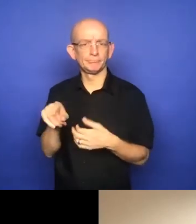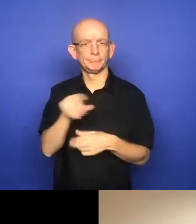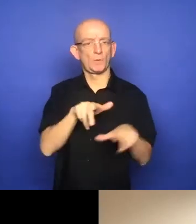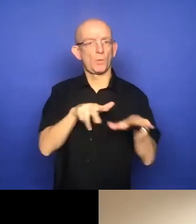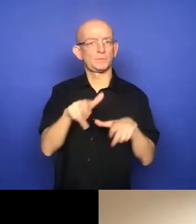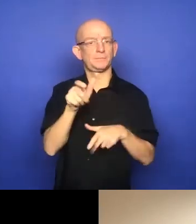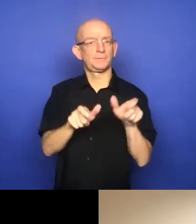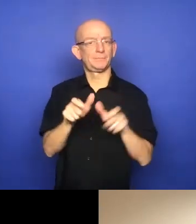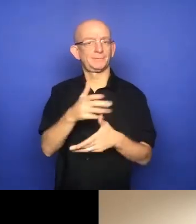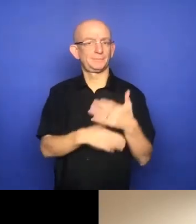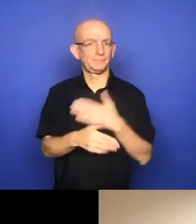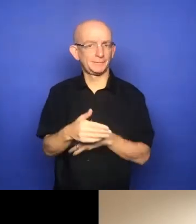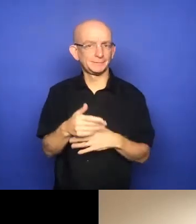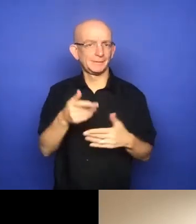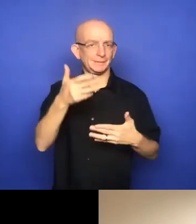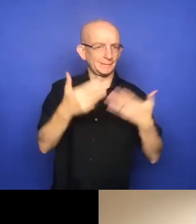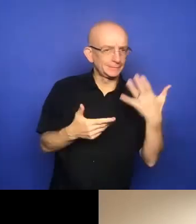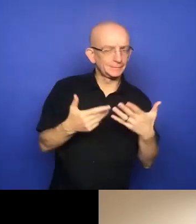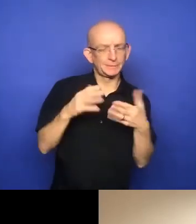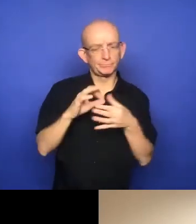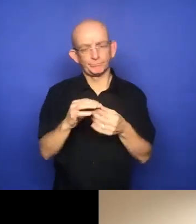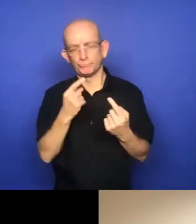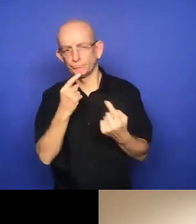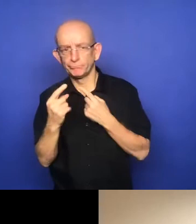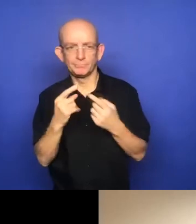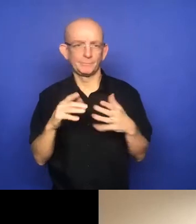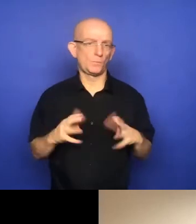. With regards to the Toolkit, today is